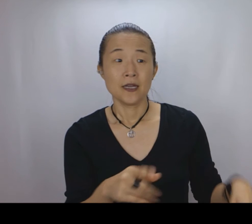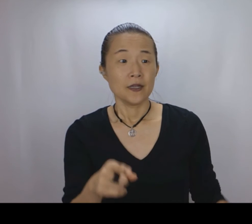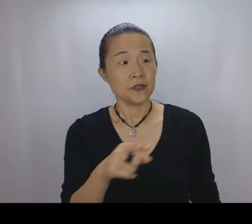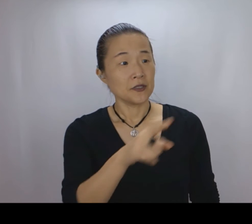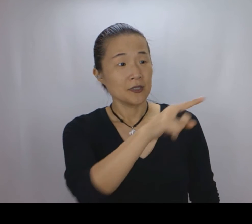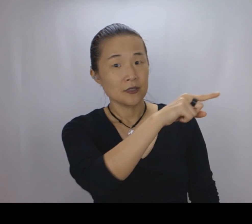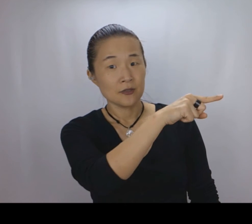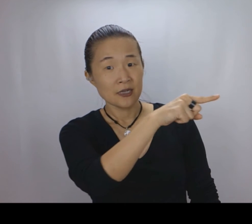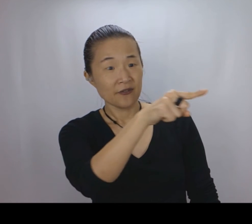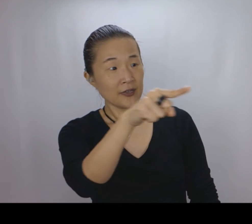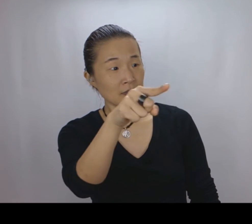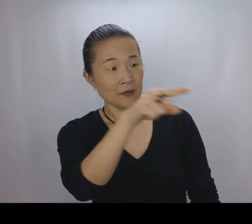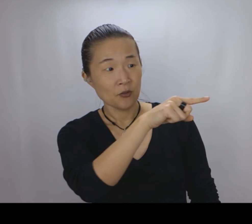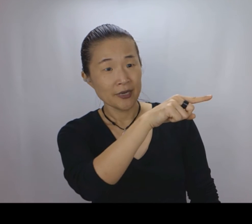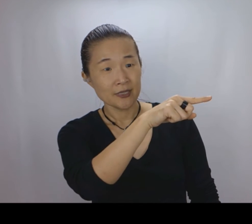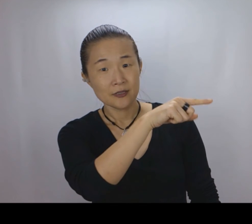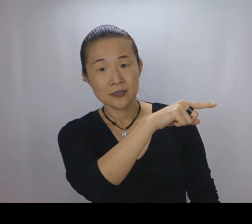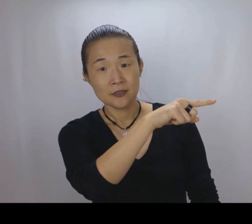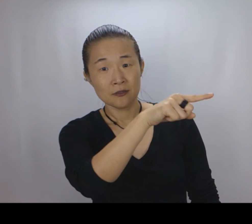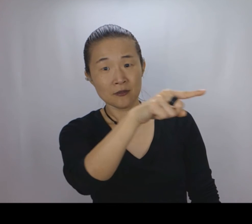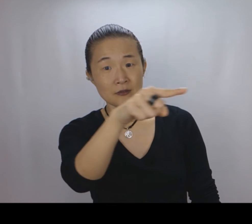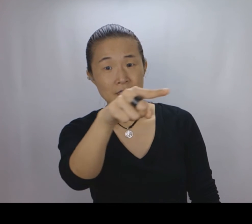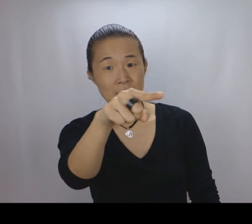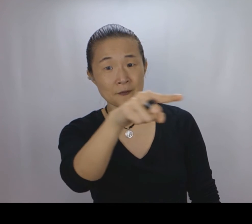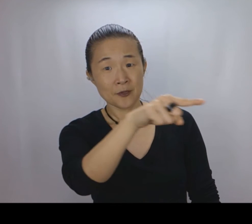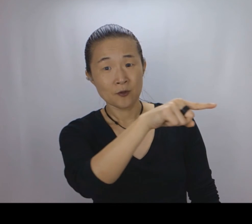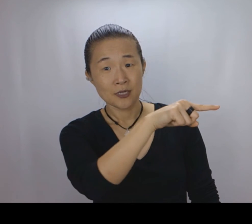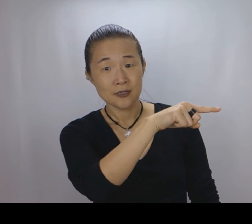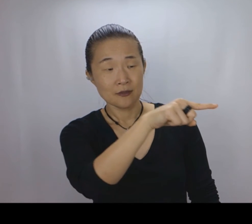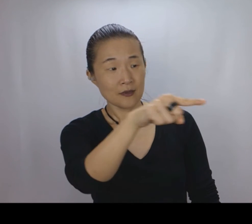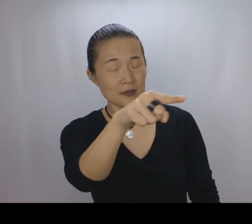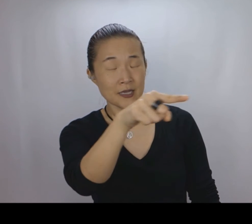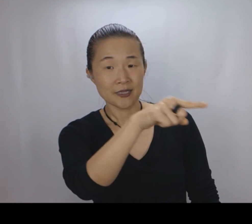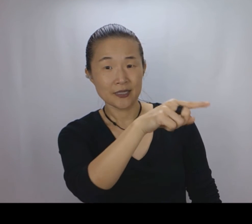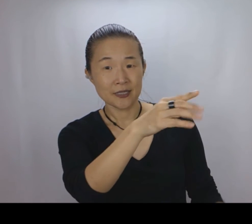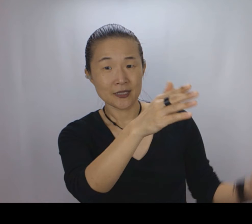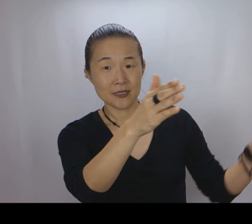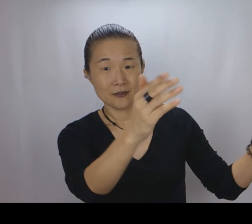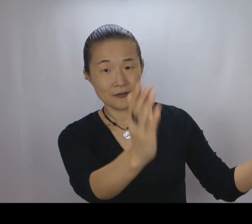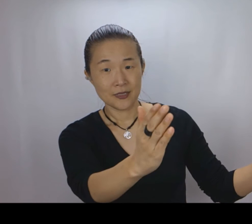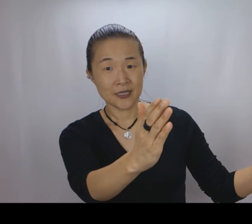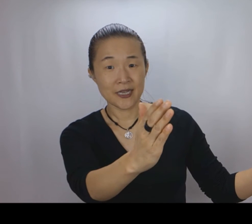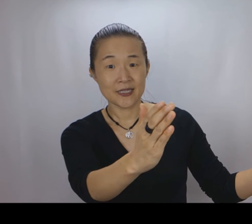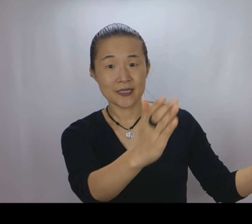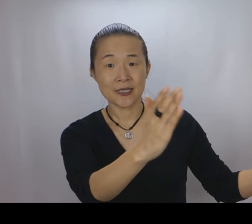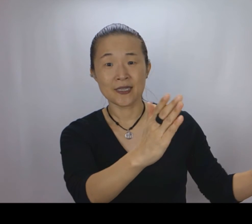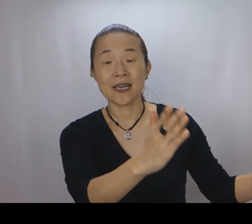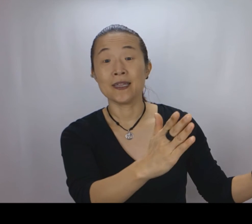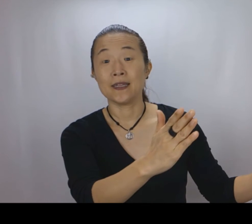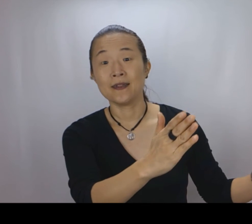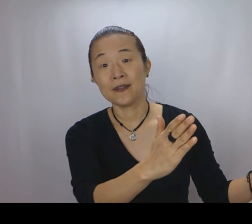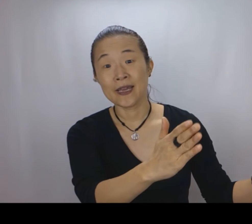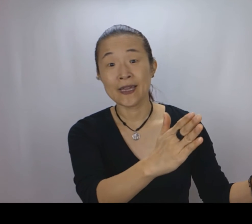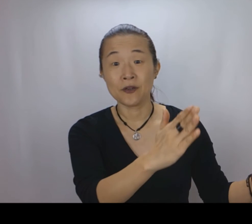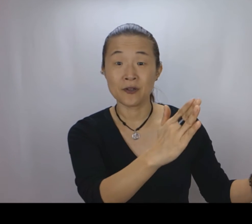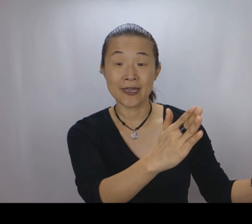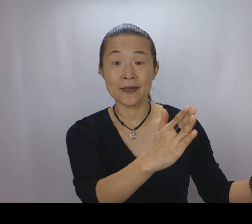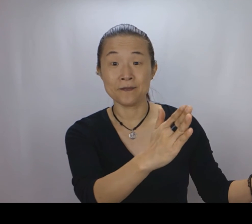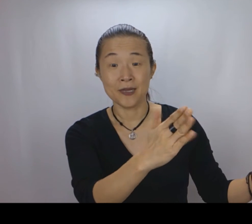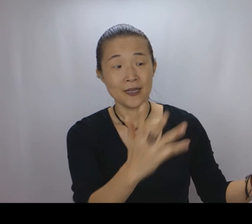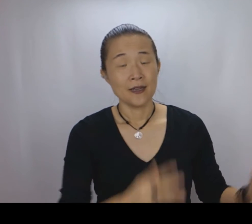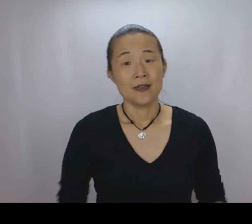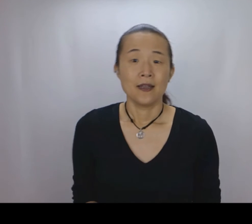just drag your finger and point to everyone that is encased in that they or them.